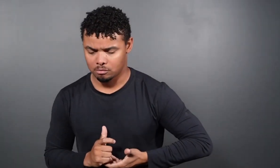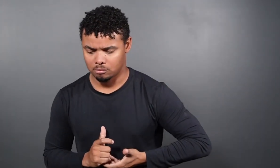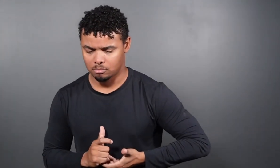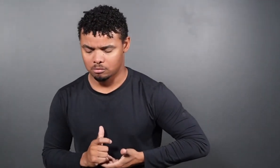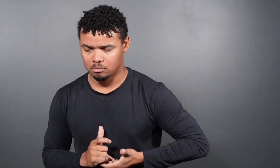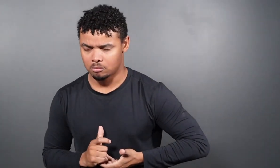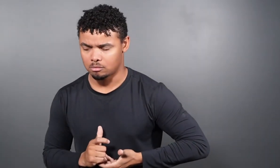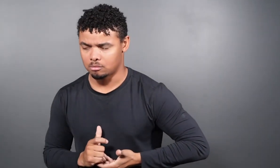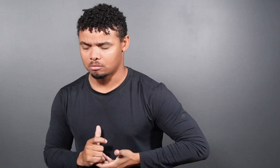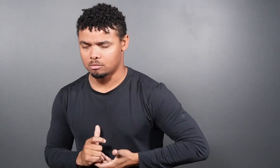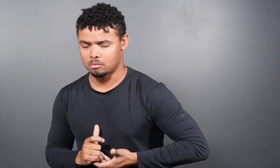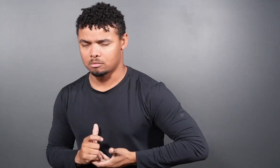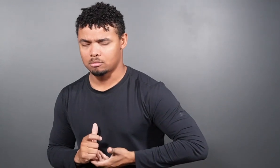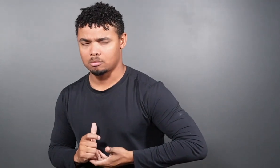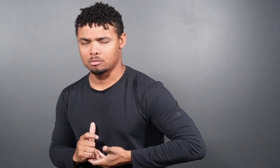what was that?